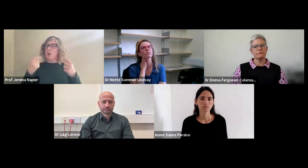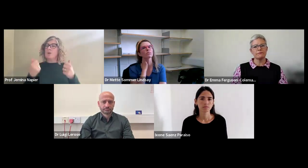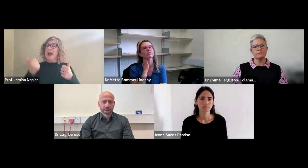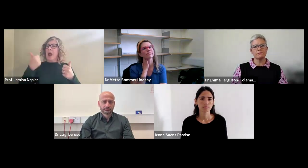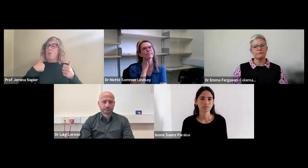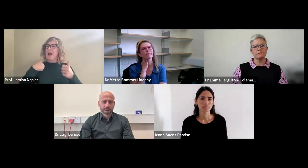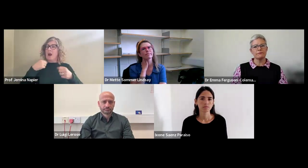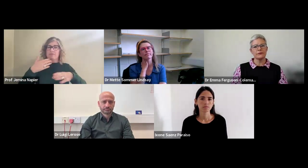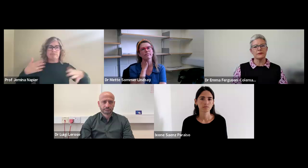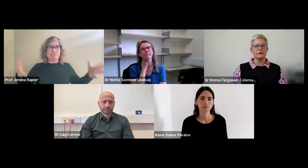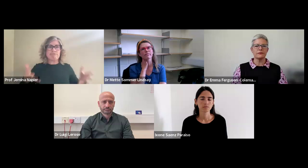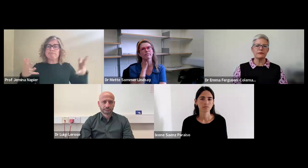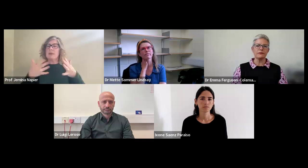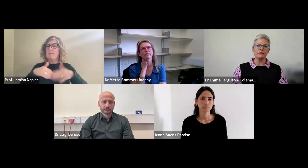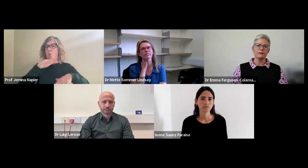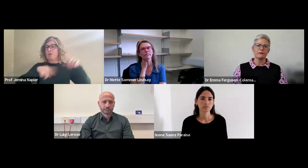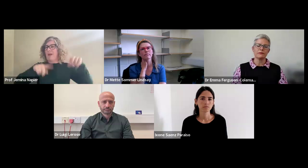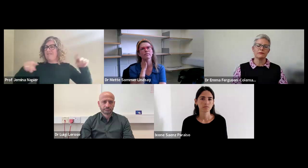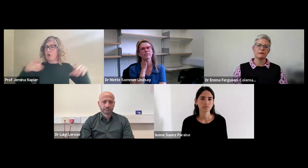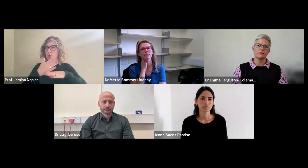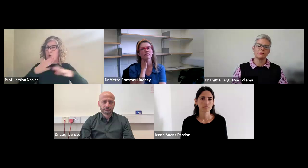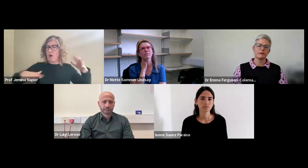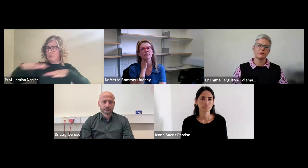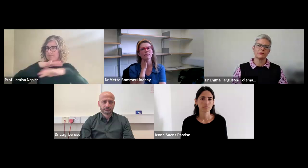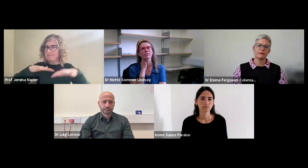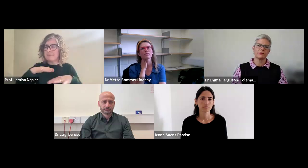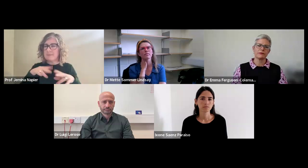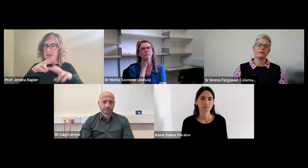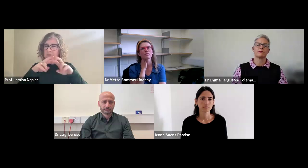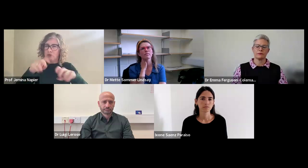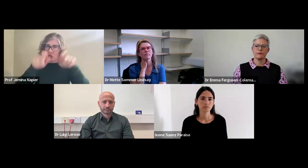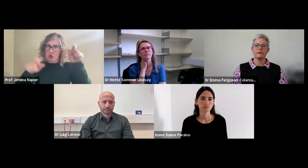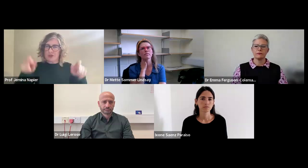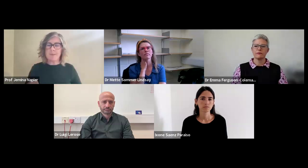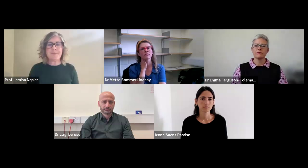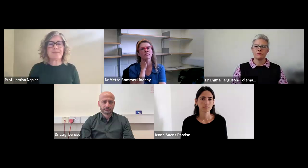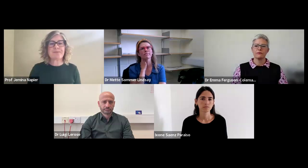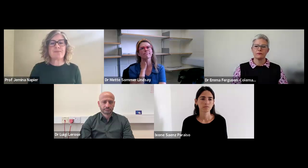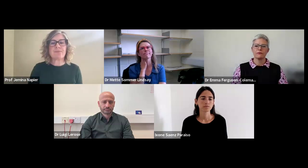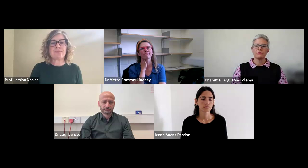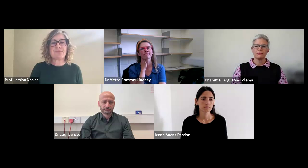new ways of thinking about how we can encourage inclusion and diversity in the research Workforce.